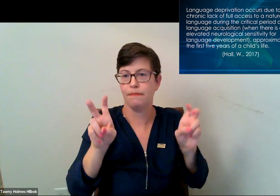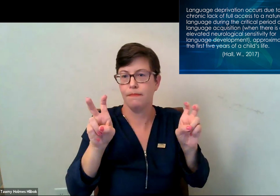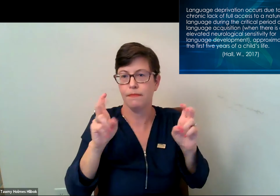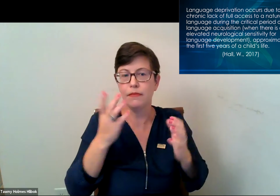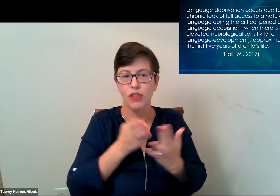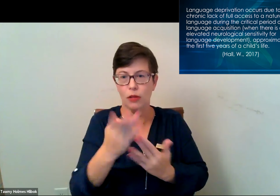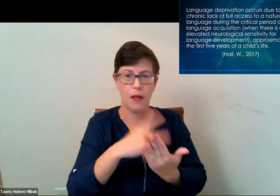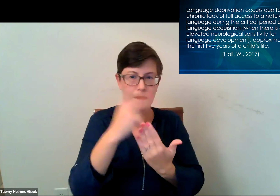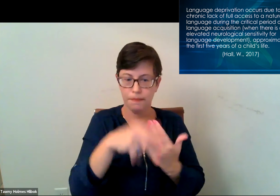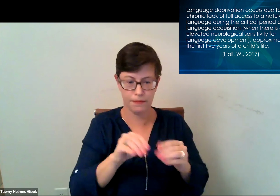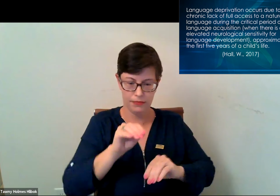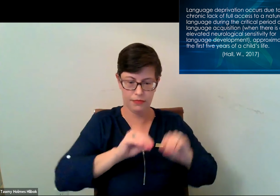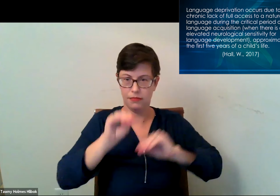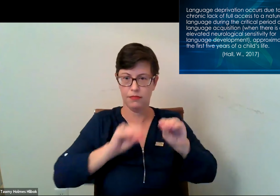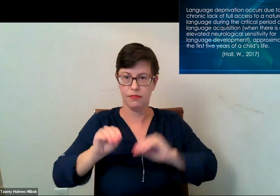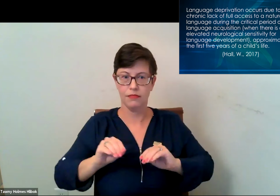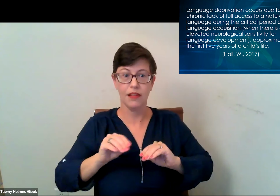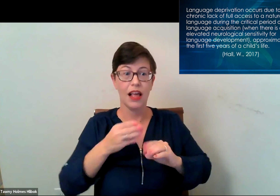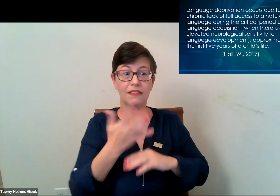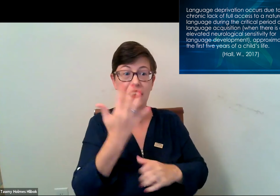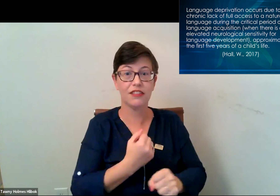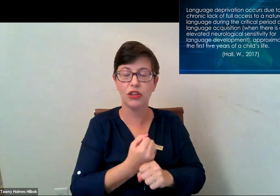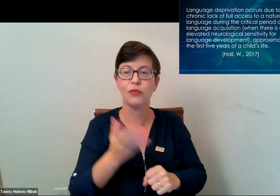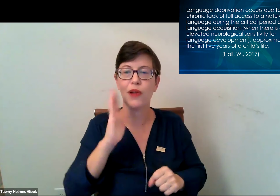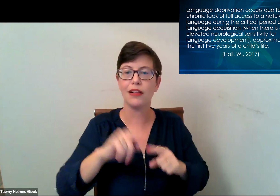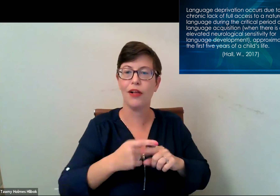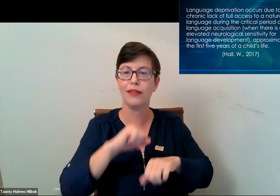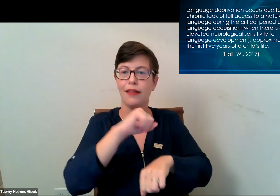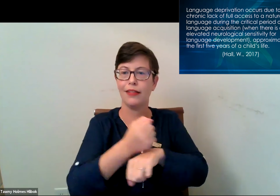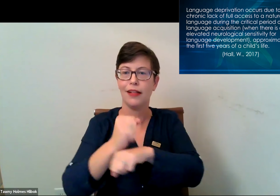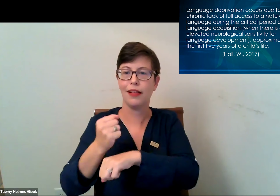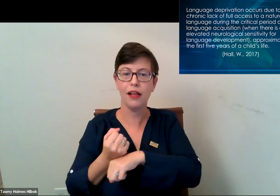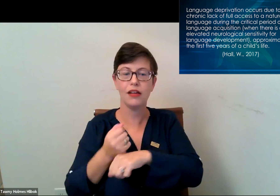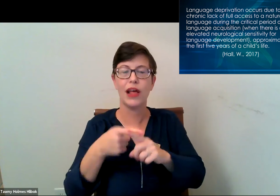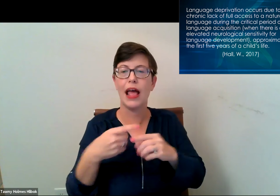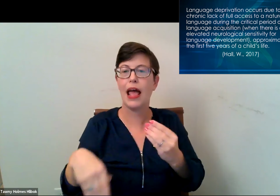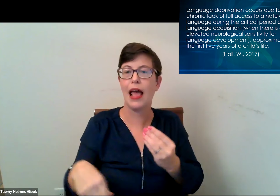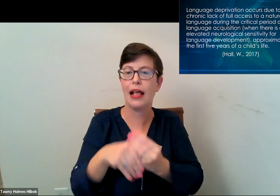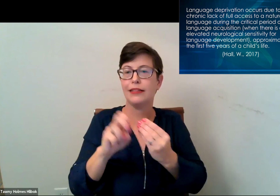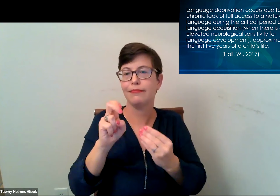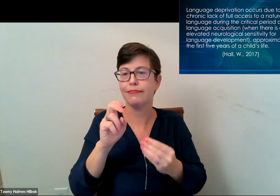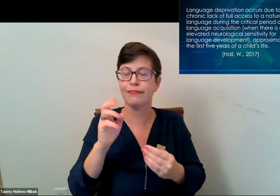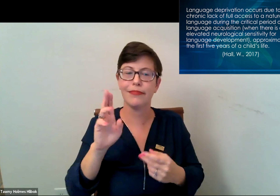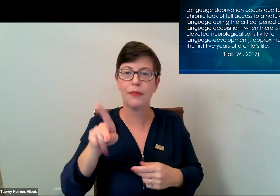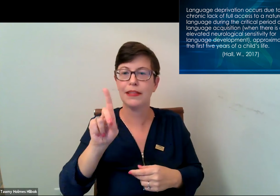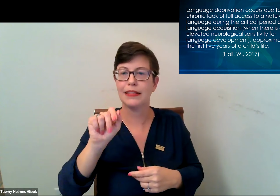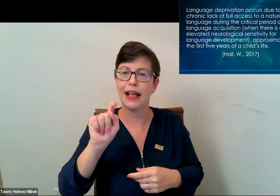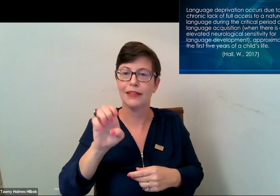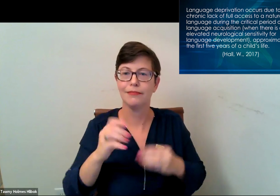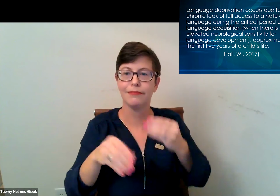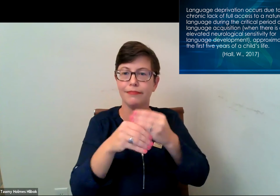that's where roles and responsibilities and programs. need to be created during that time, because once that five year window has closed